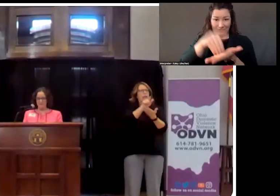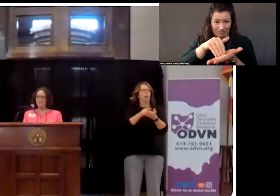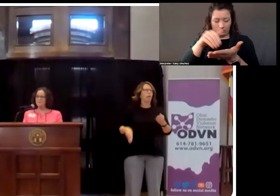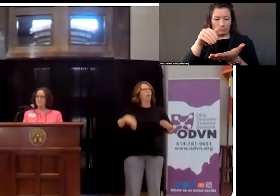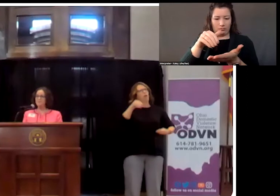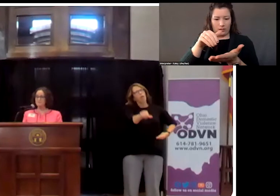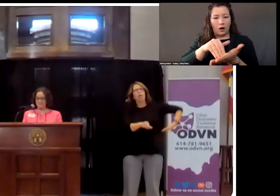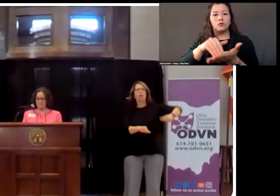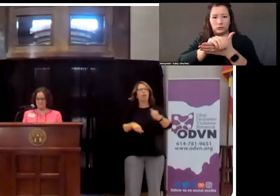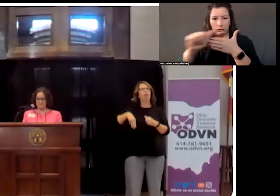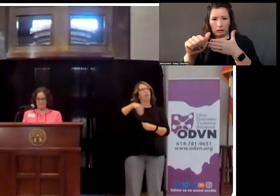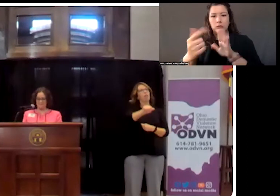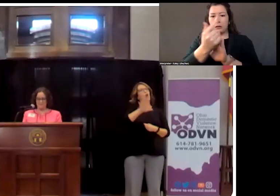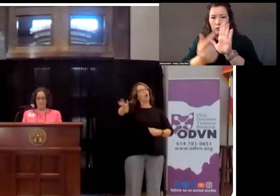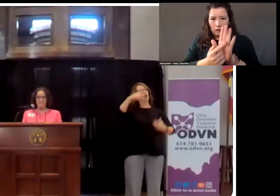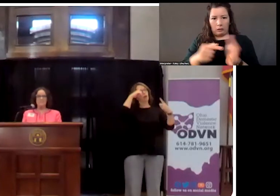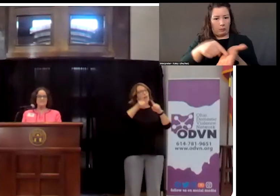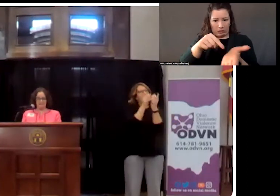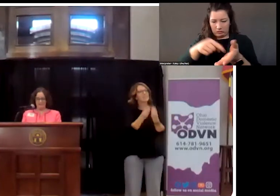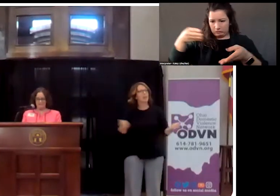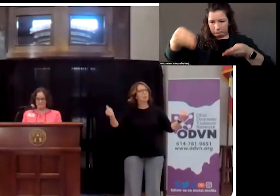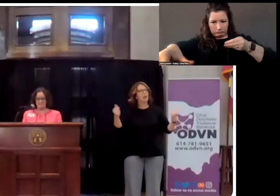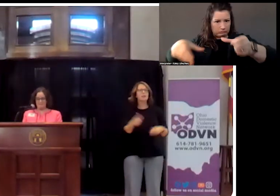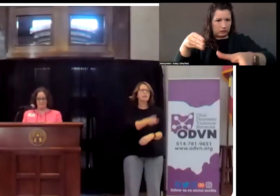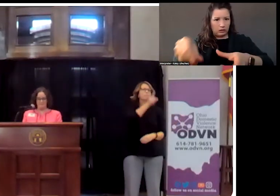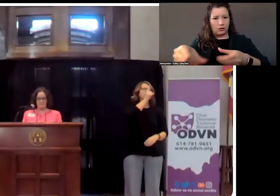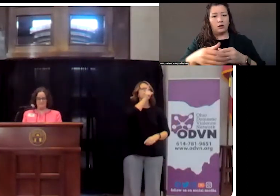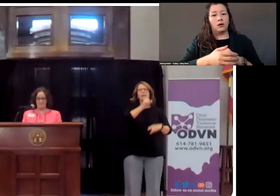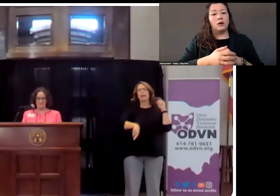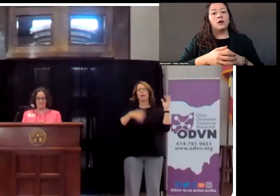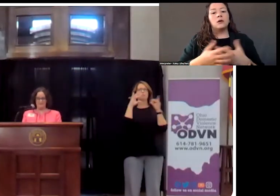Under the terms of her settlement, she is not allowed to speak about her domestic violence